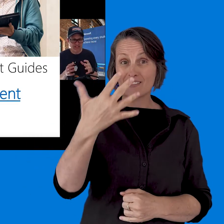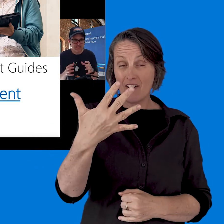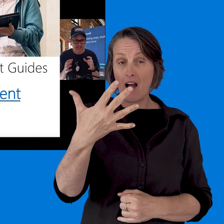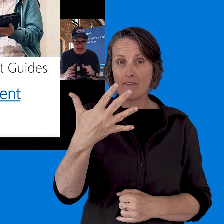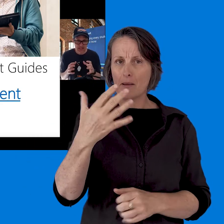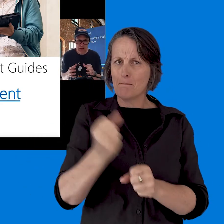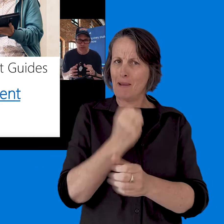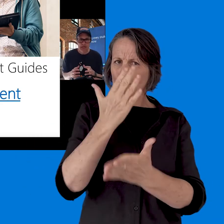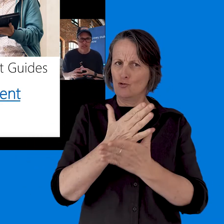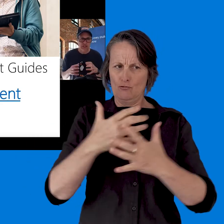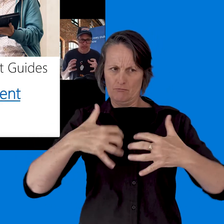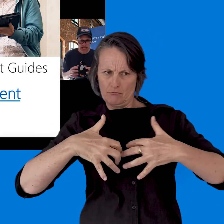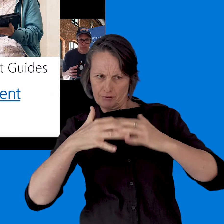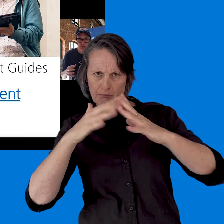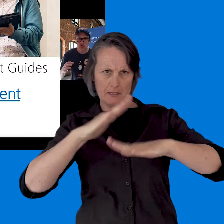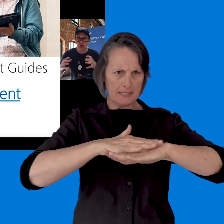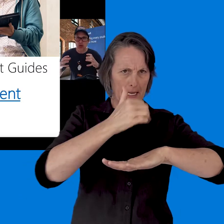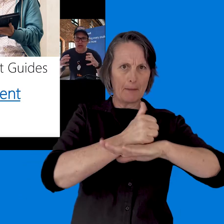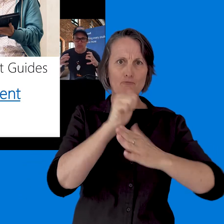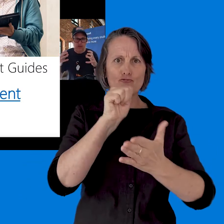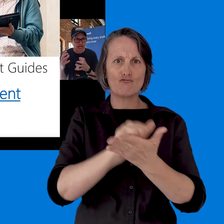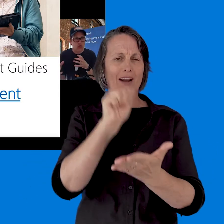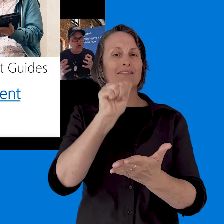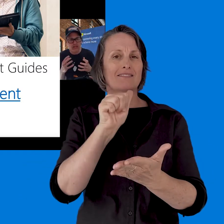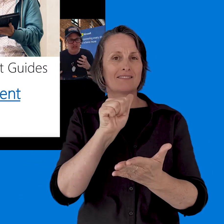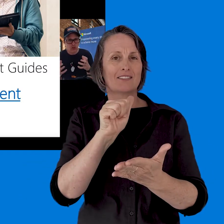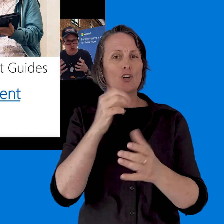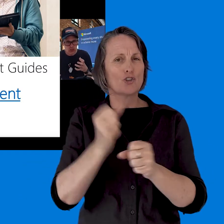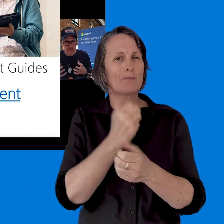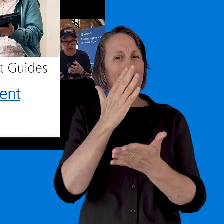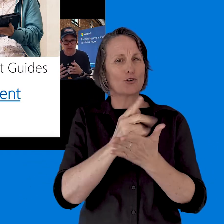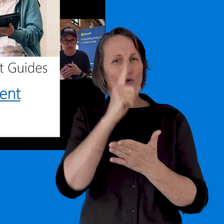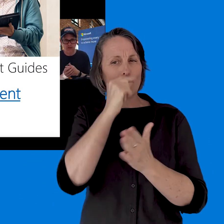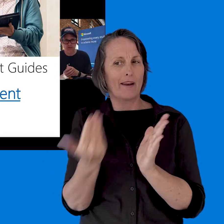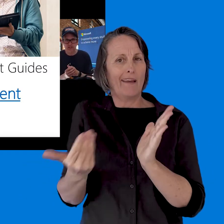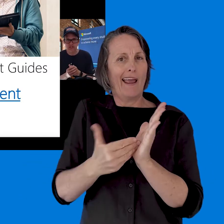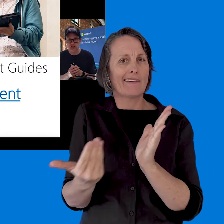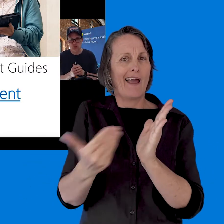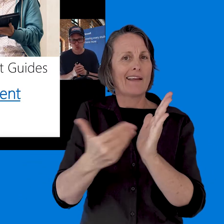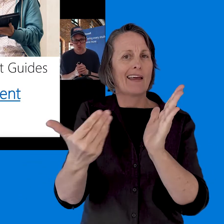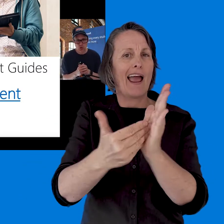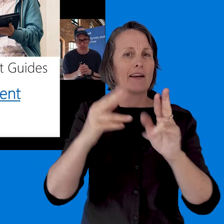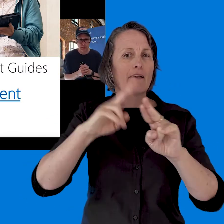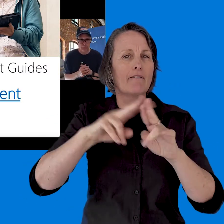is set up to be able to get all these cool accessibility features and tools working.